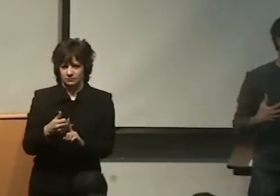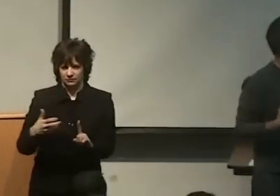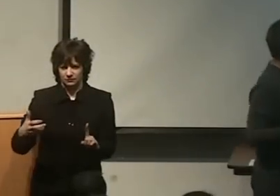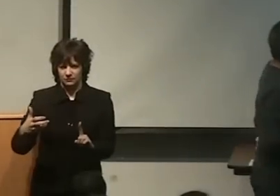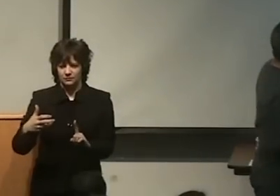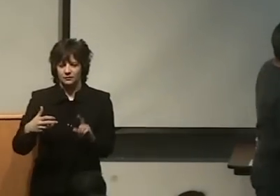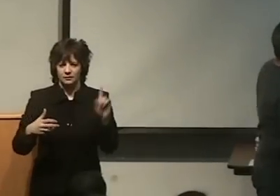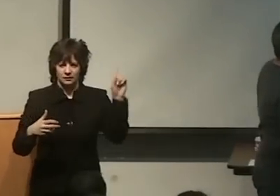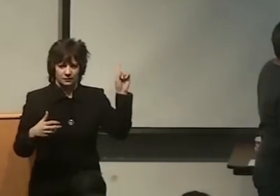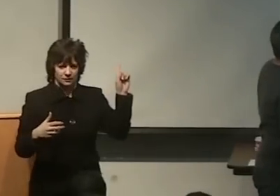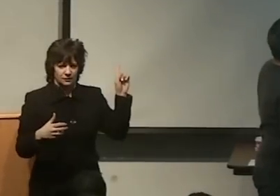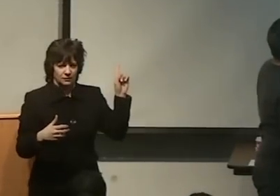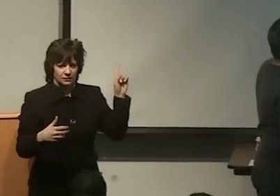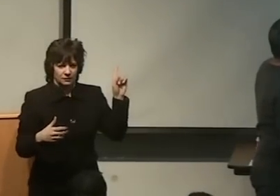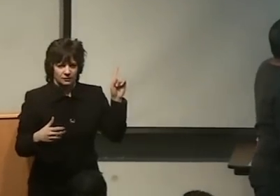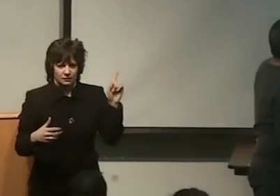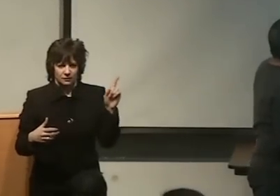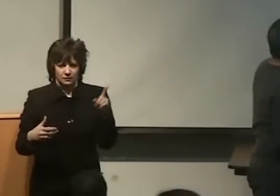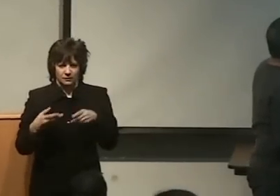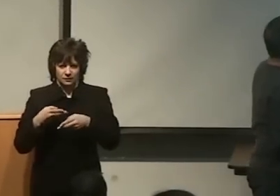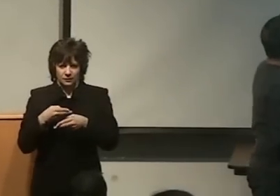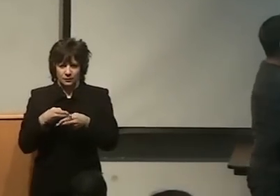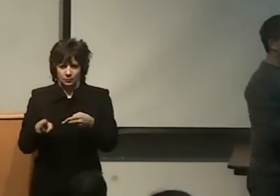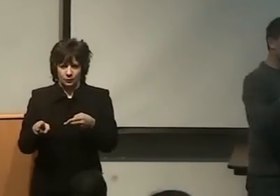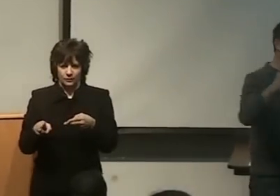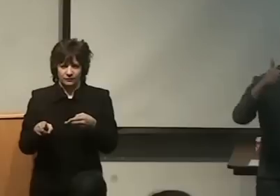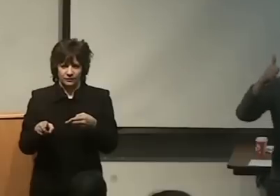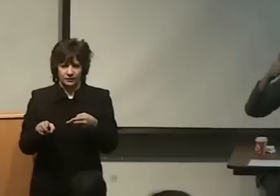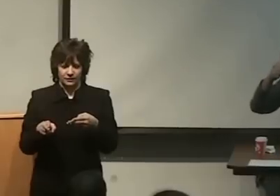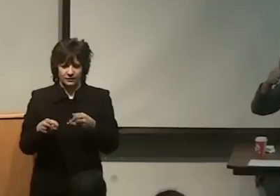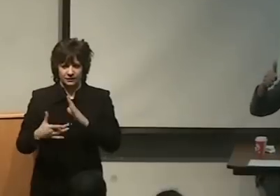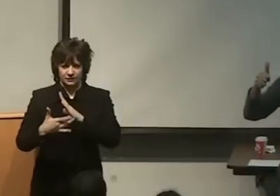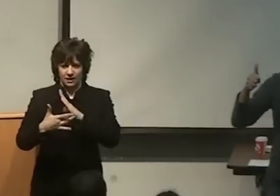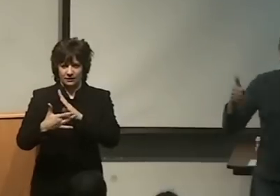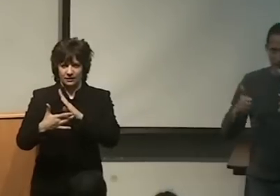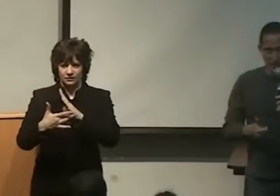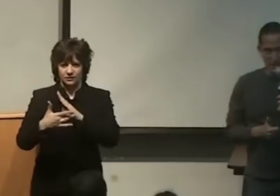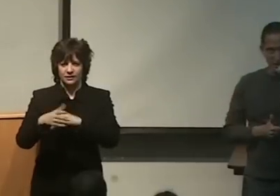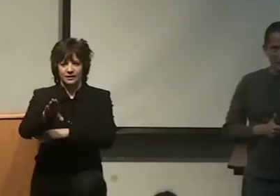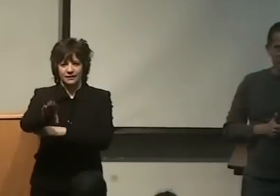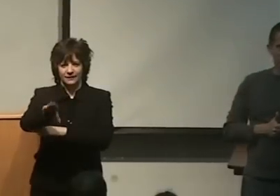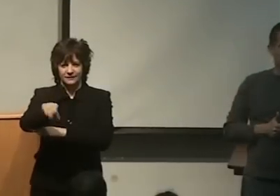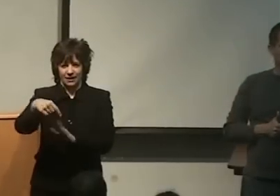But I will say briefly, so technology is great for content.